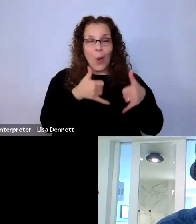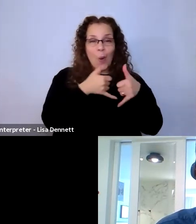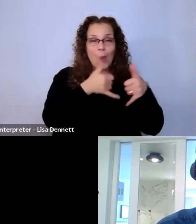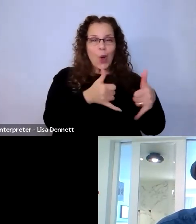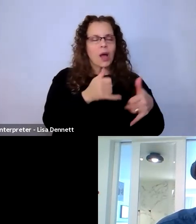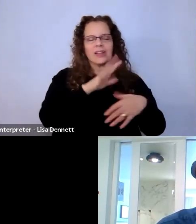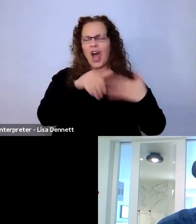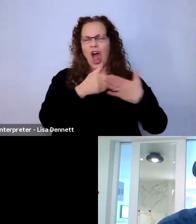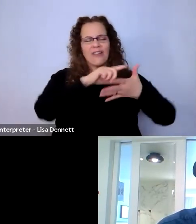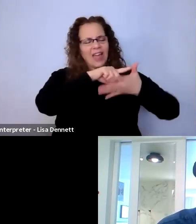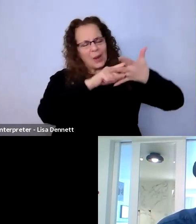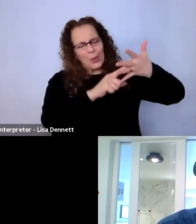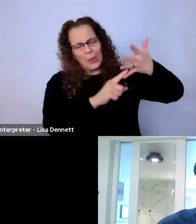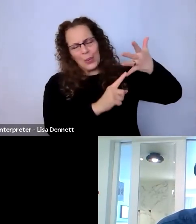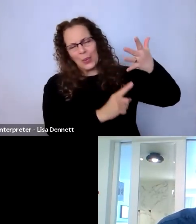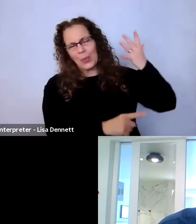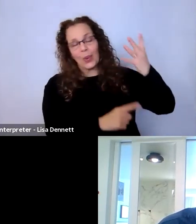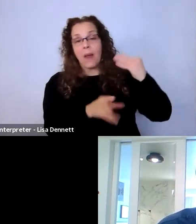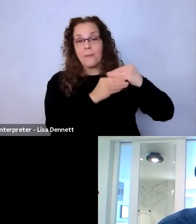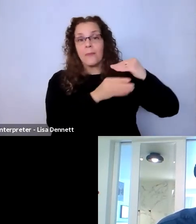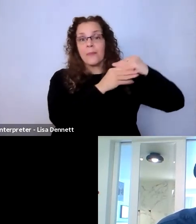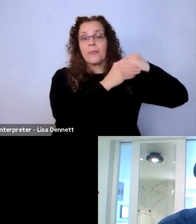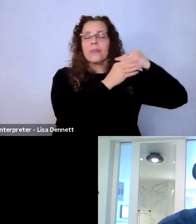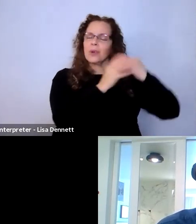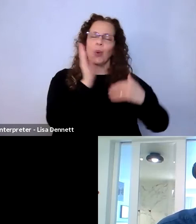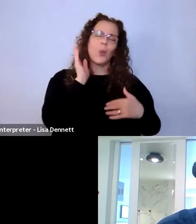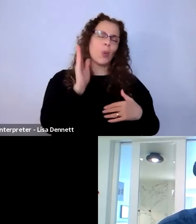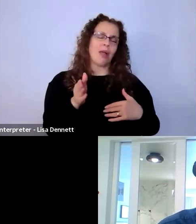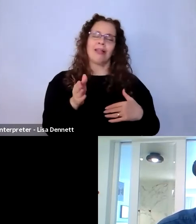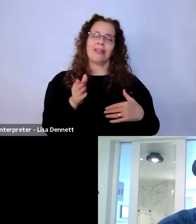out over the years of the Foundation, we will absolutely make this happen.